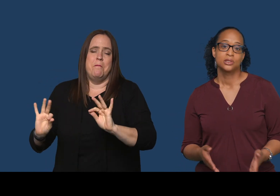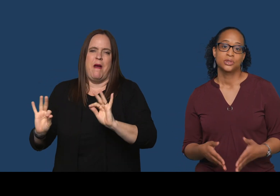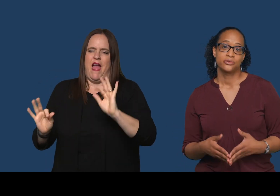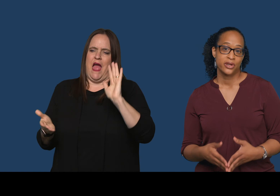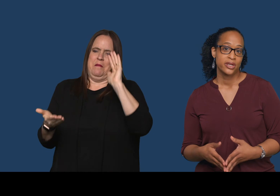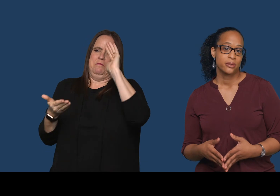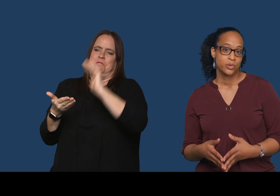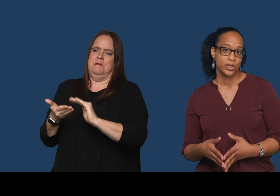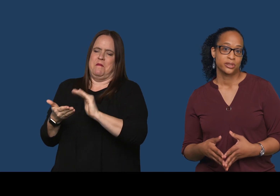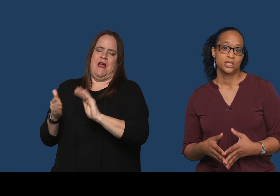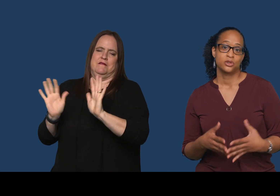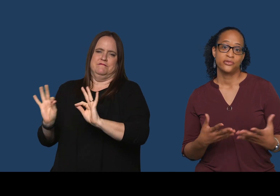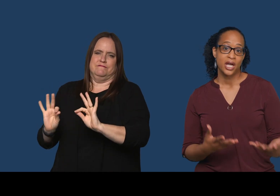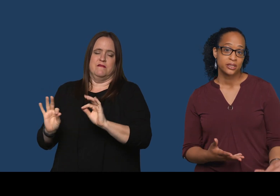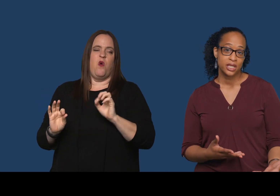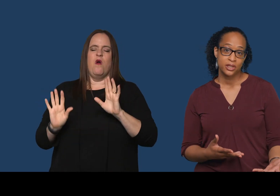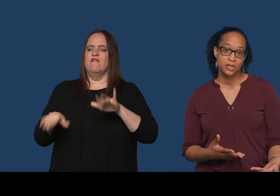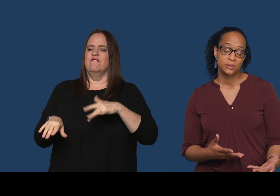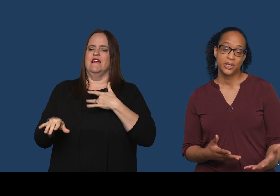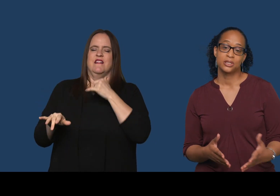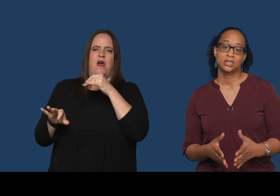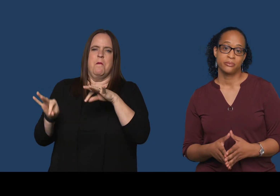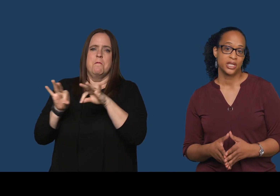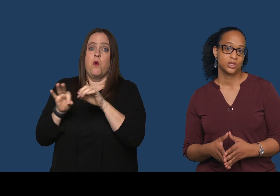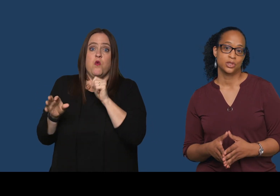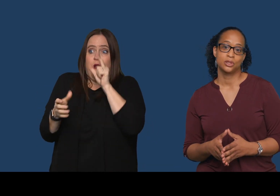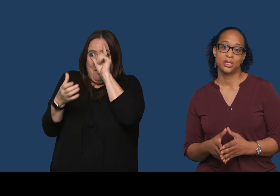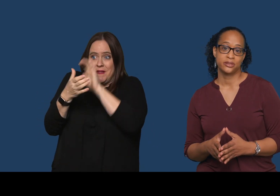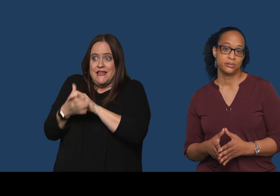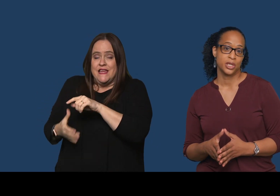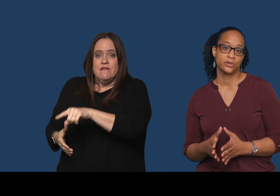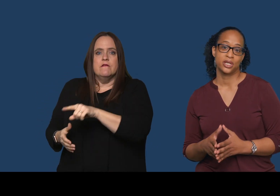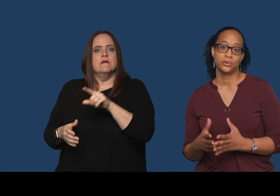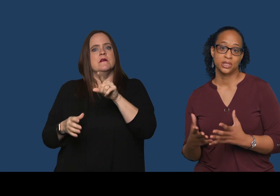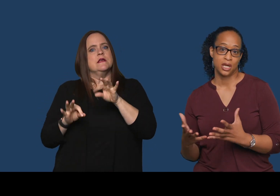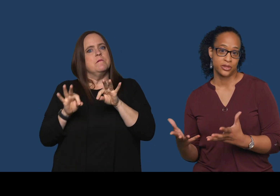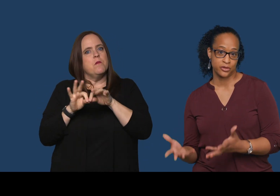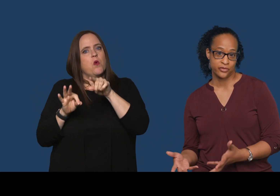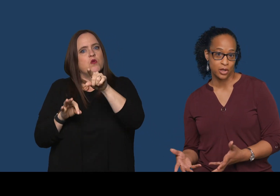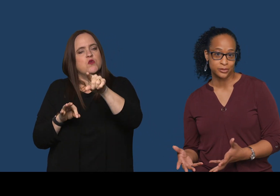So it's very important that you validate their experience and make sure you let them know that it was not their fault.